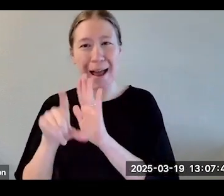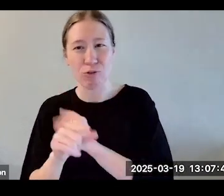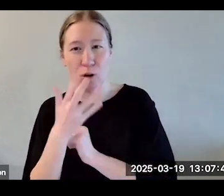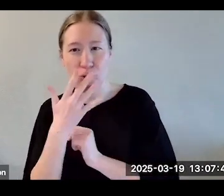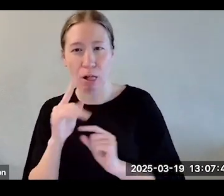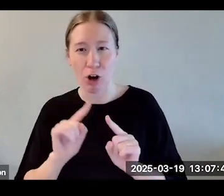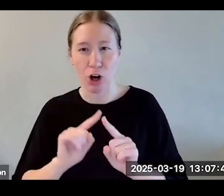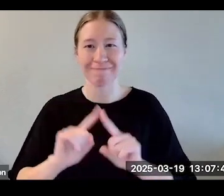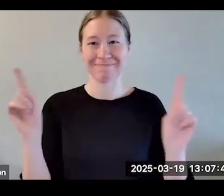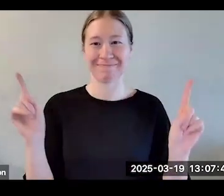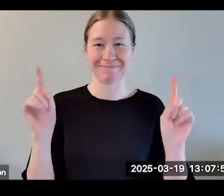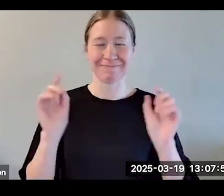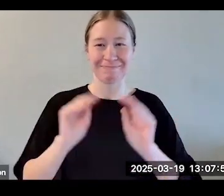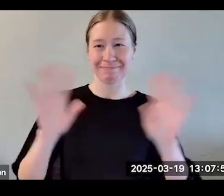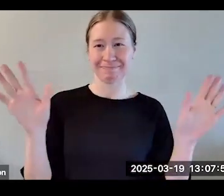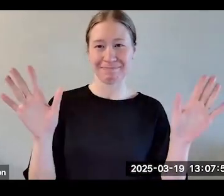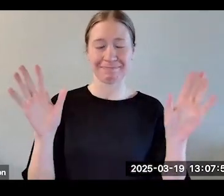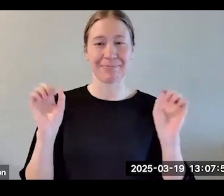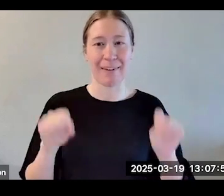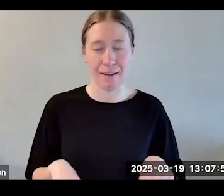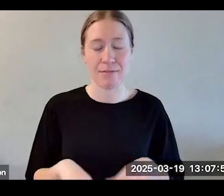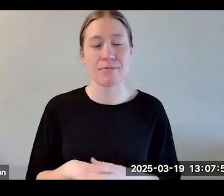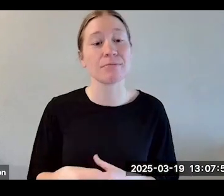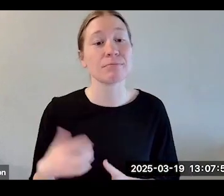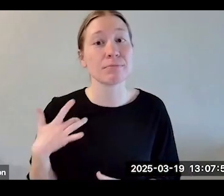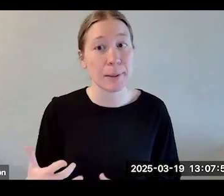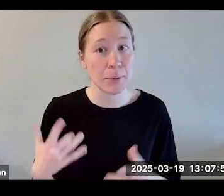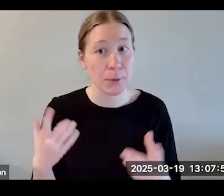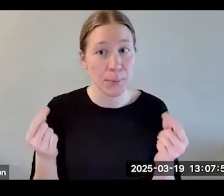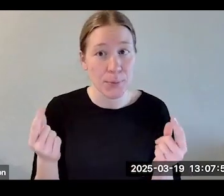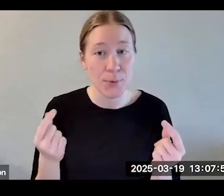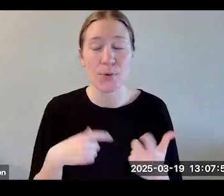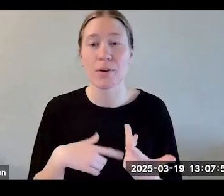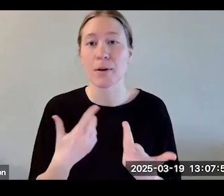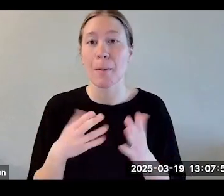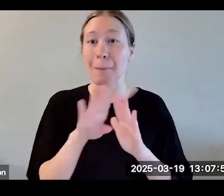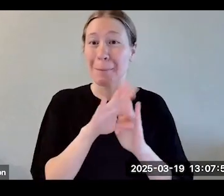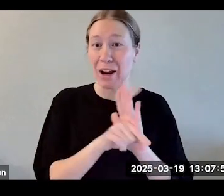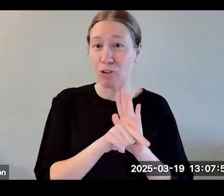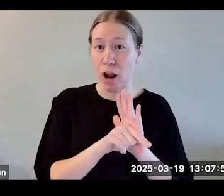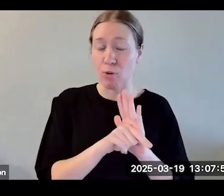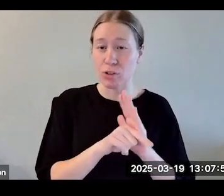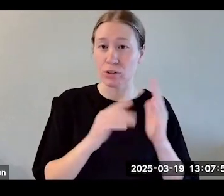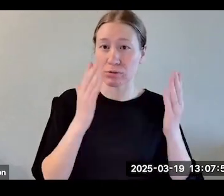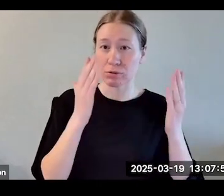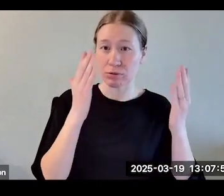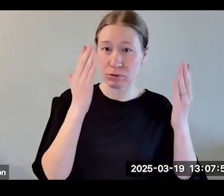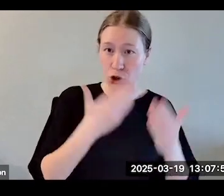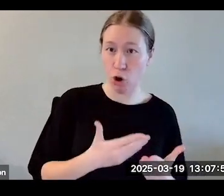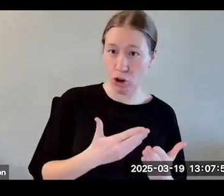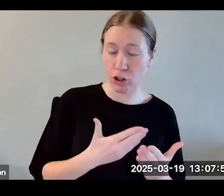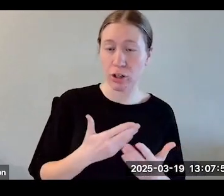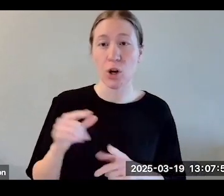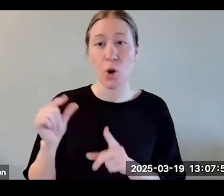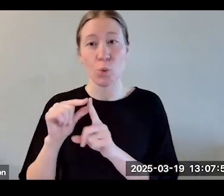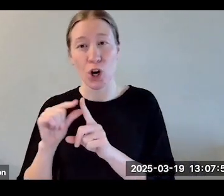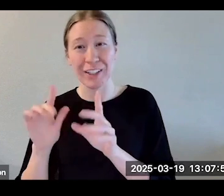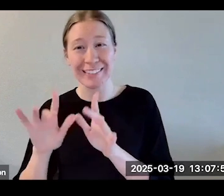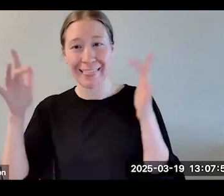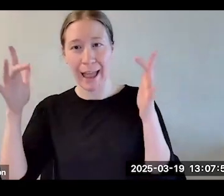So a general practice to consider is that you should use dark colors on a light background, or vice versa.